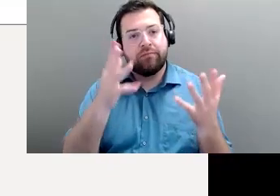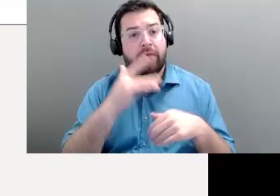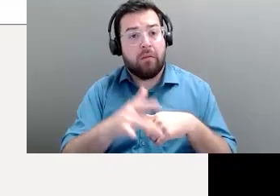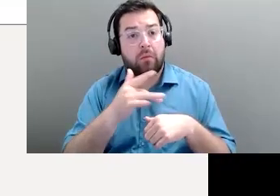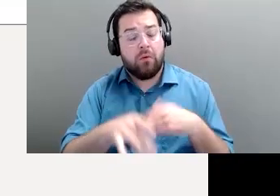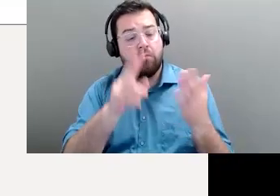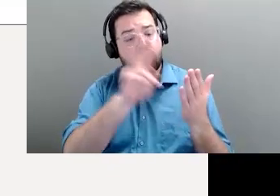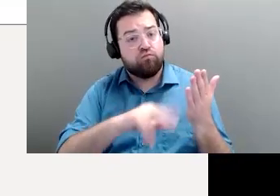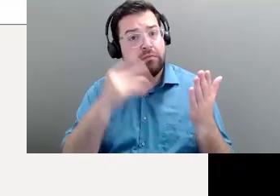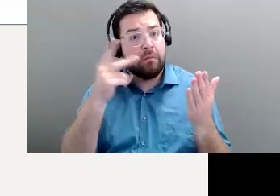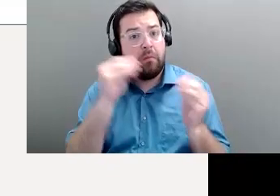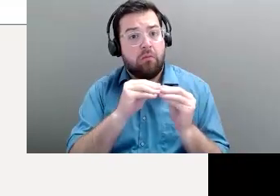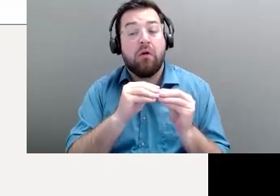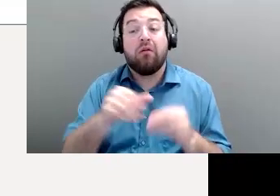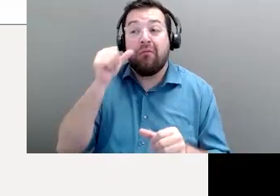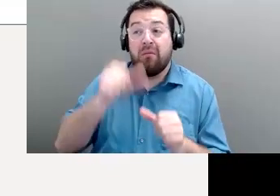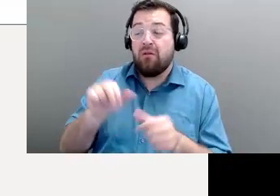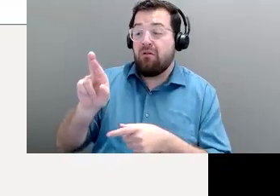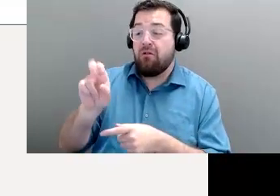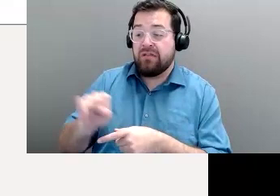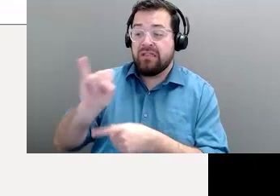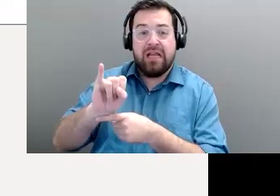Remember RSI is instructor initiated.